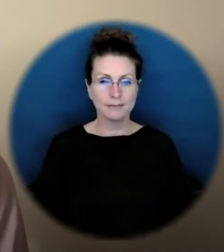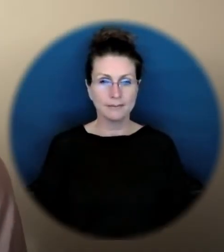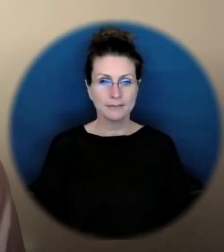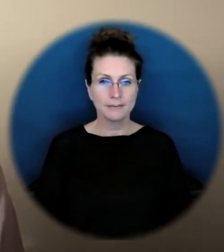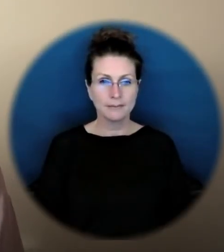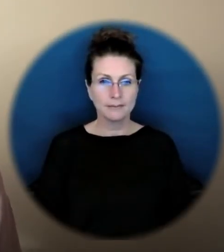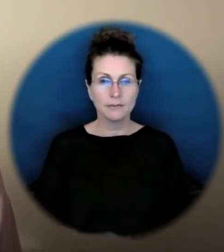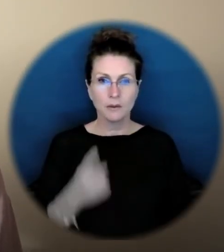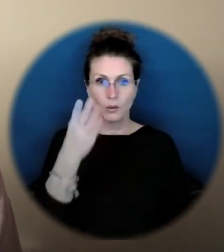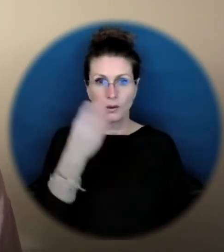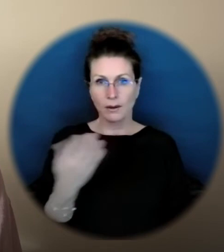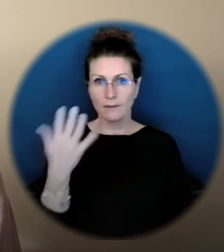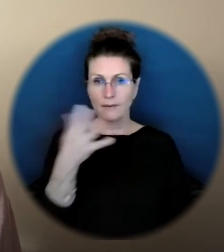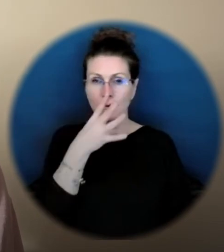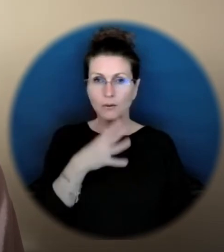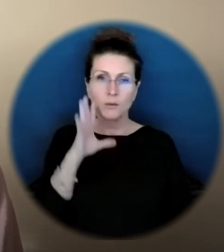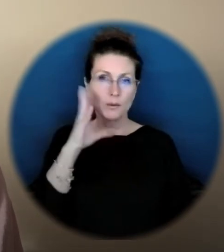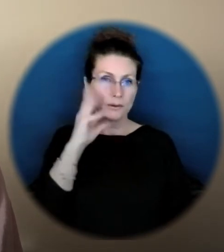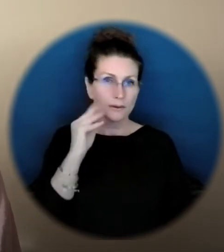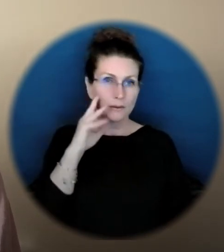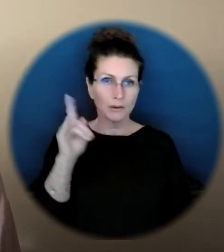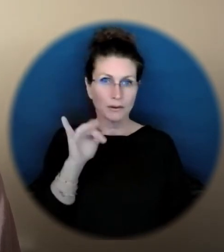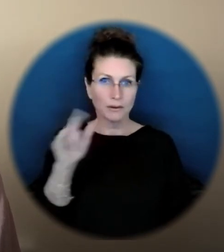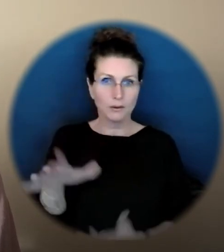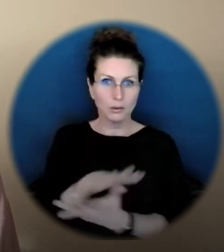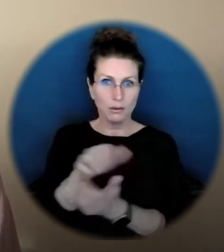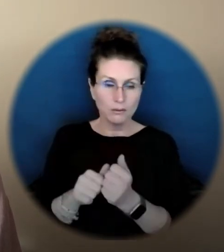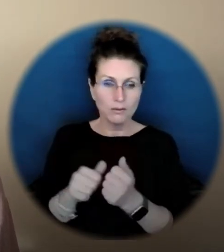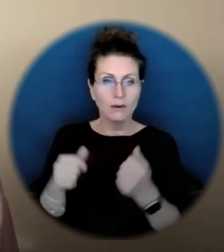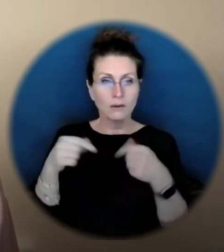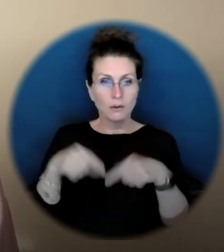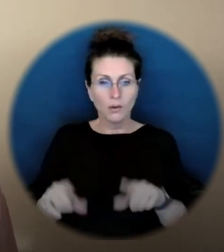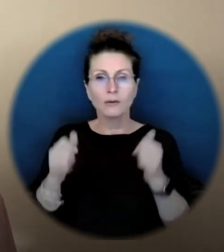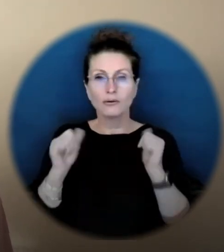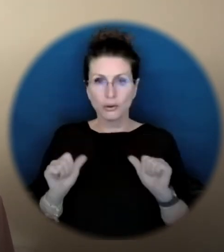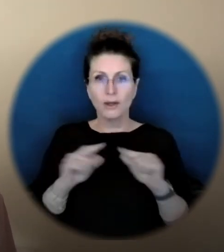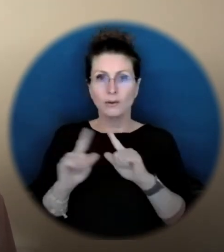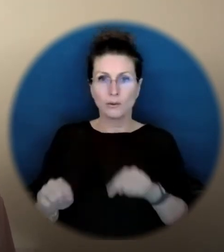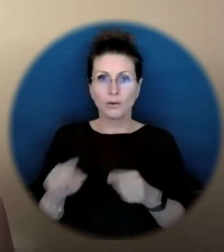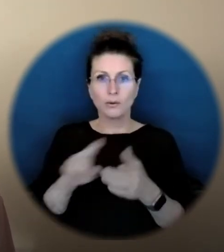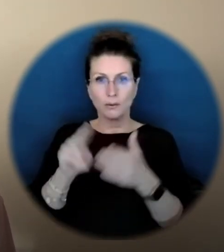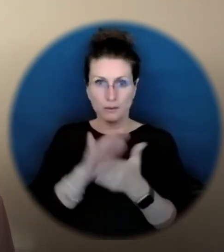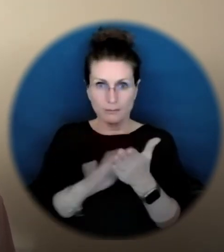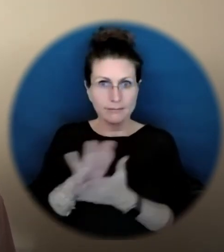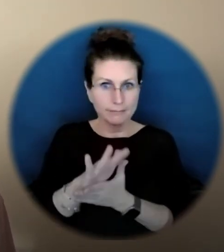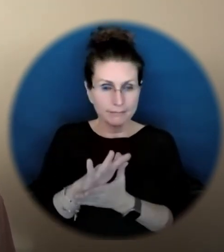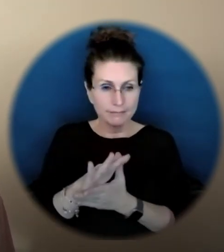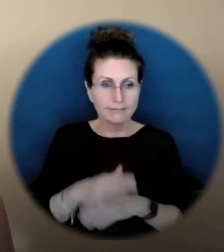One in five women will experience sexual assault while attending a post-secondary institution.